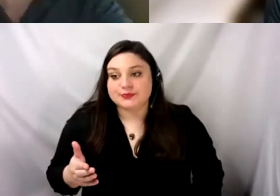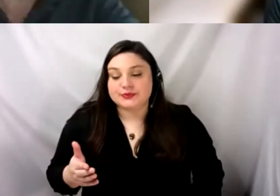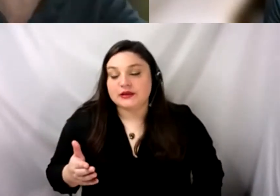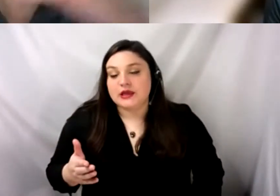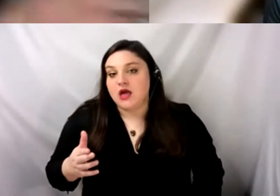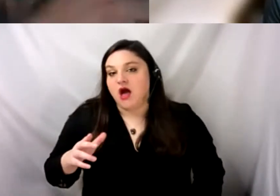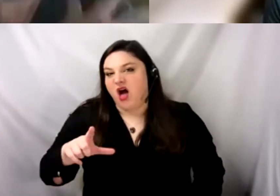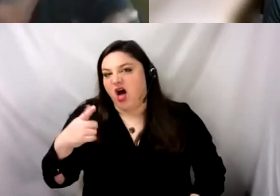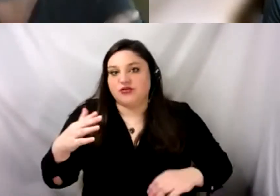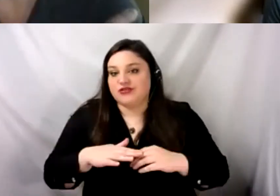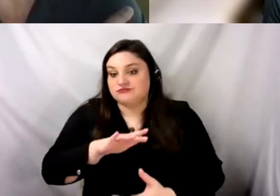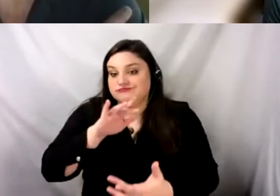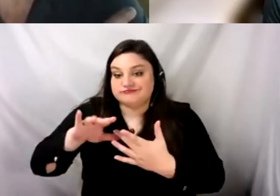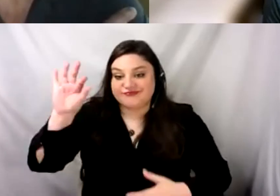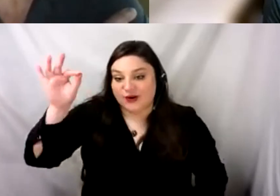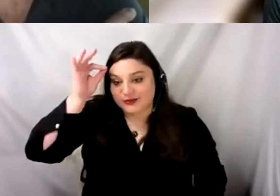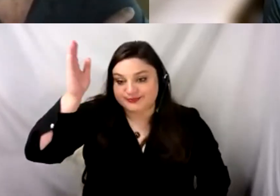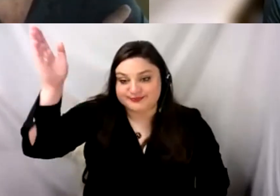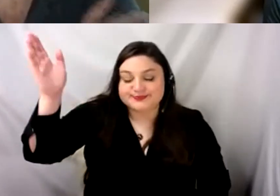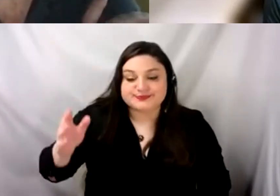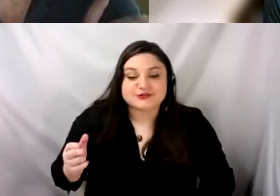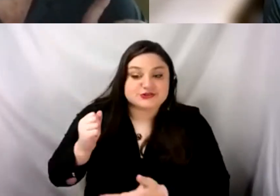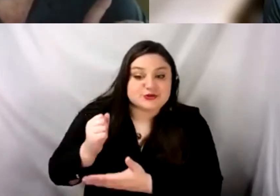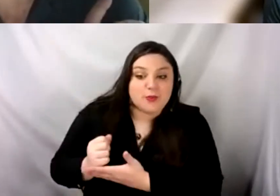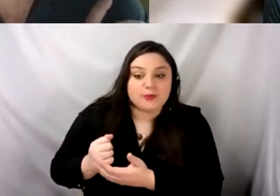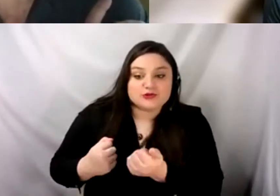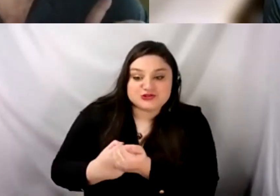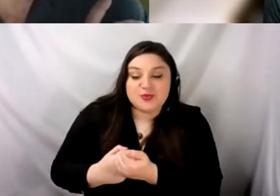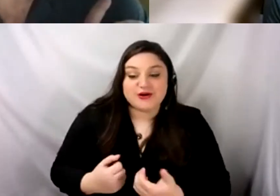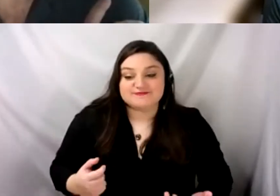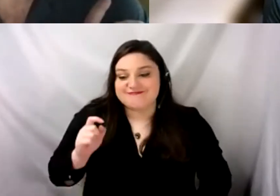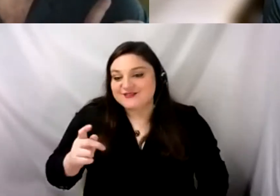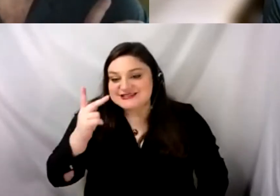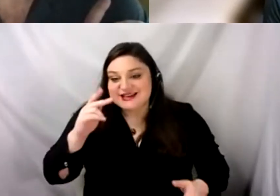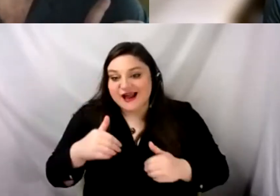how things unfold.